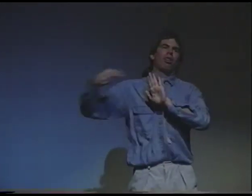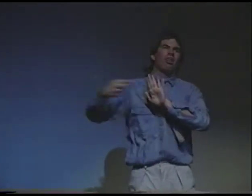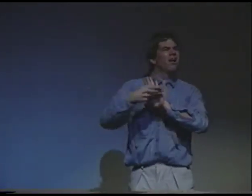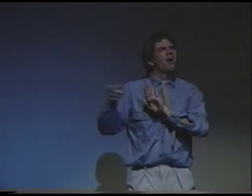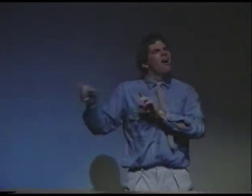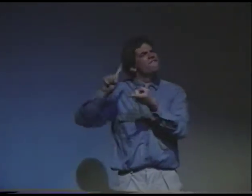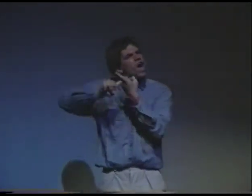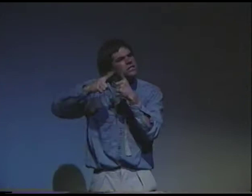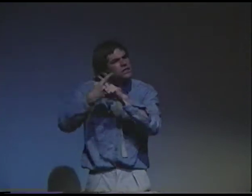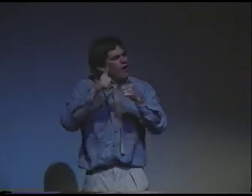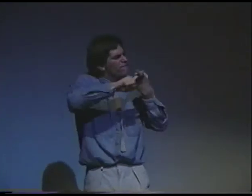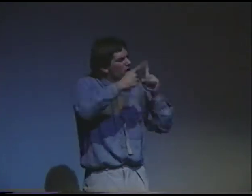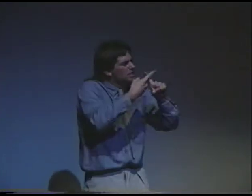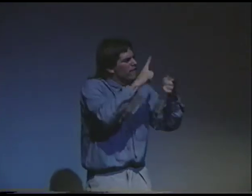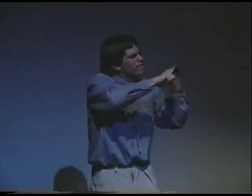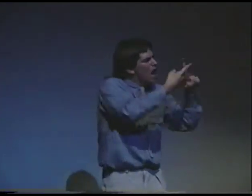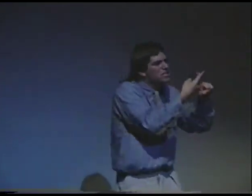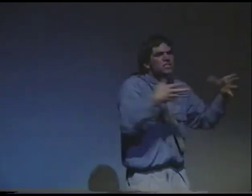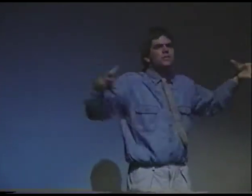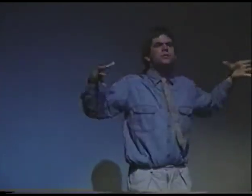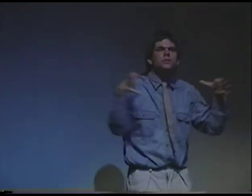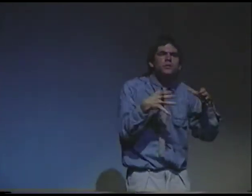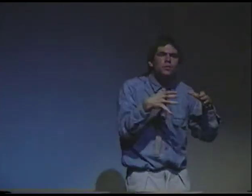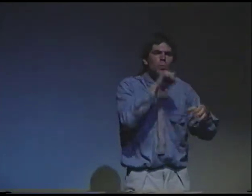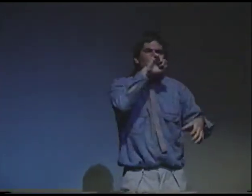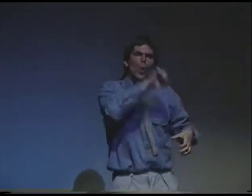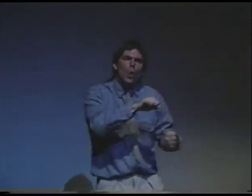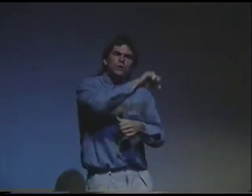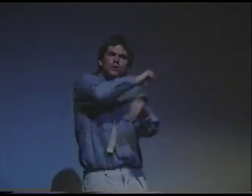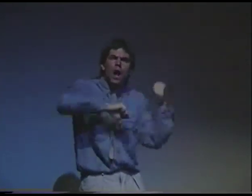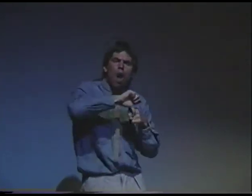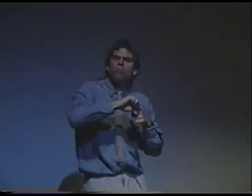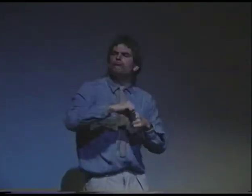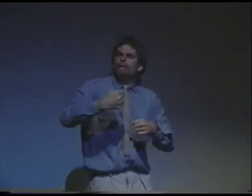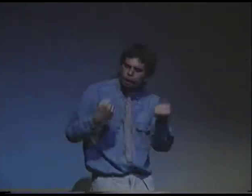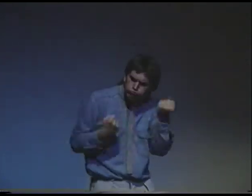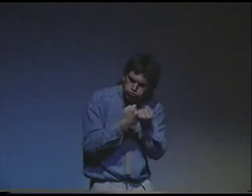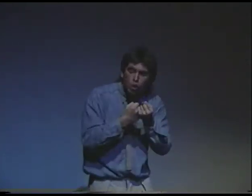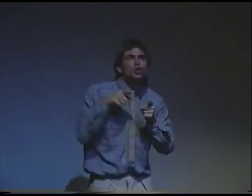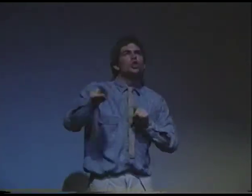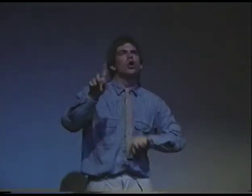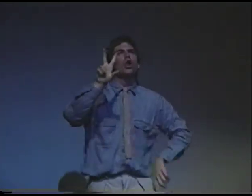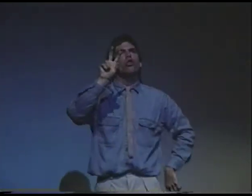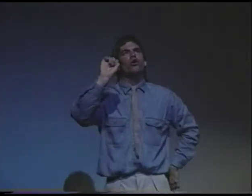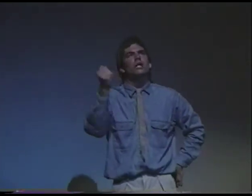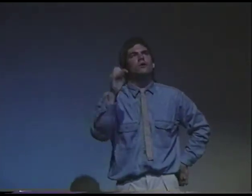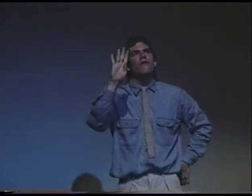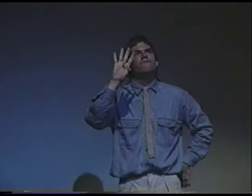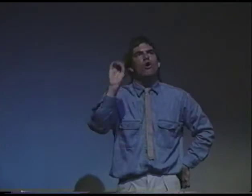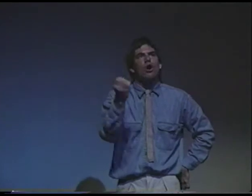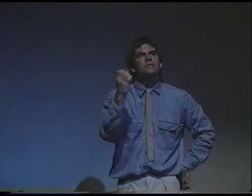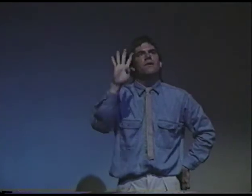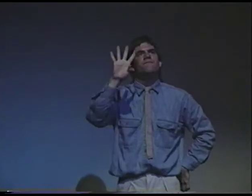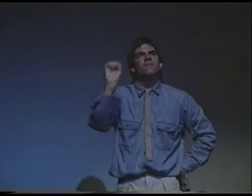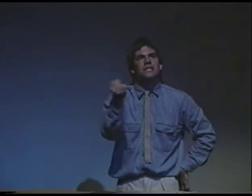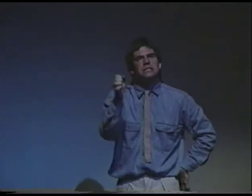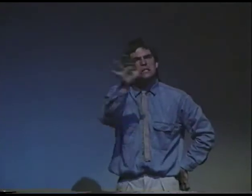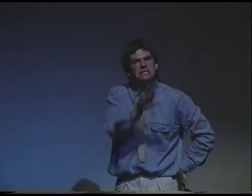They didn't label themselves as a group. Other people did. They were actually just a group of friends that really loved each other and supported each other